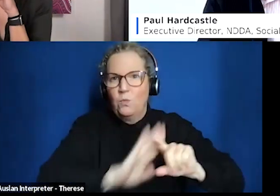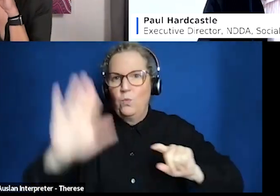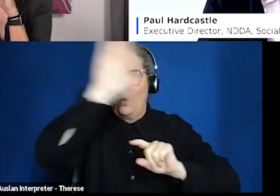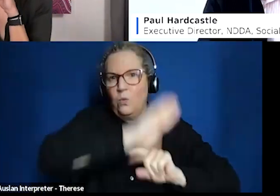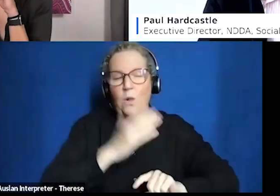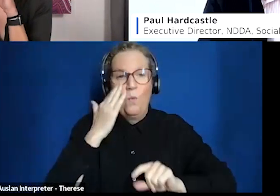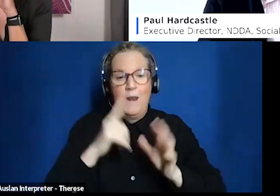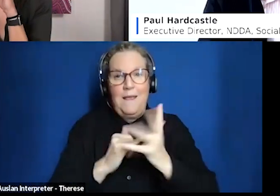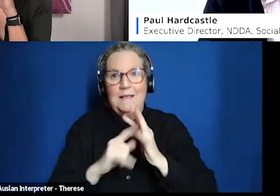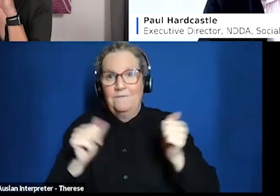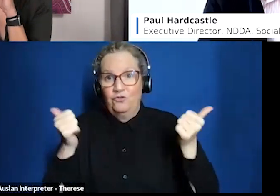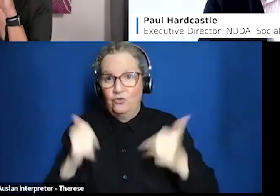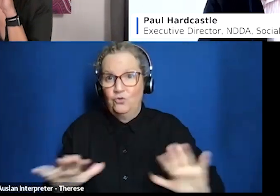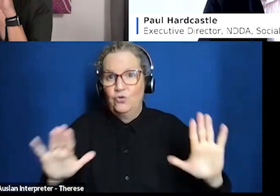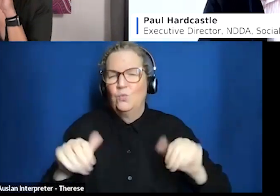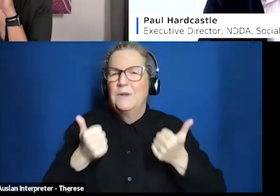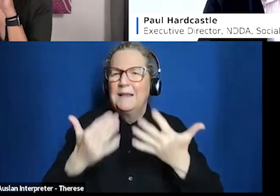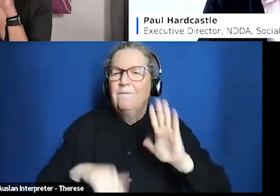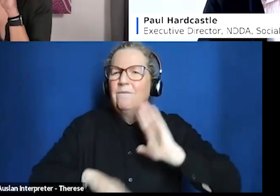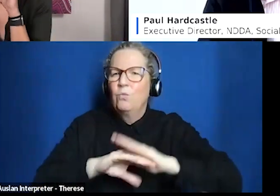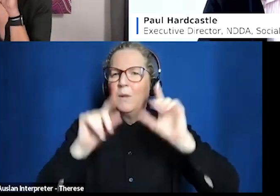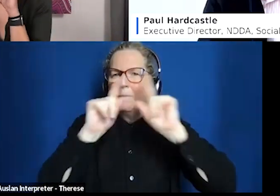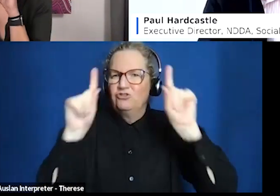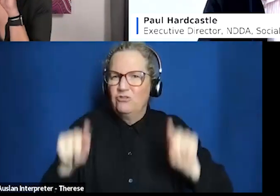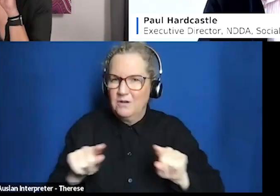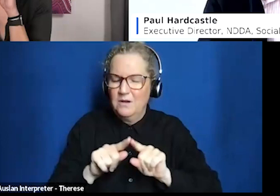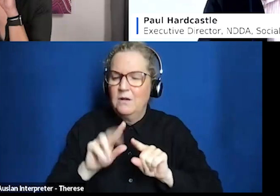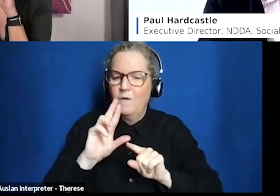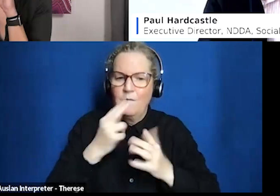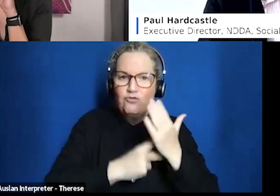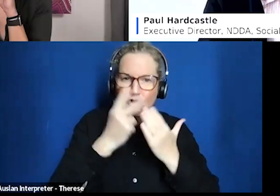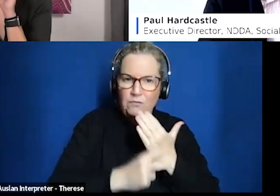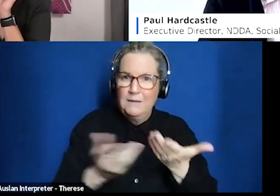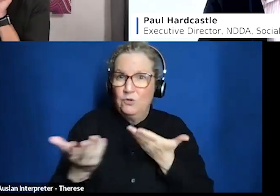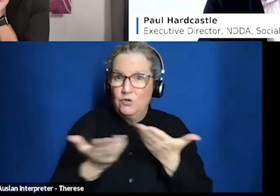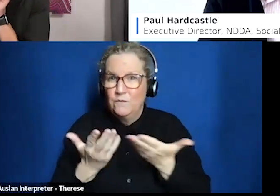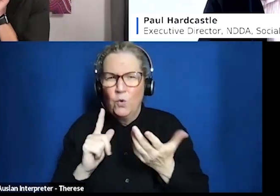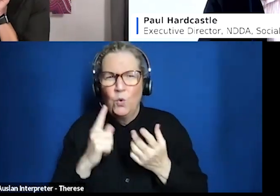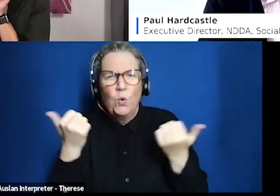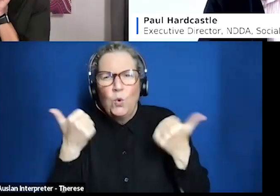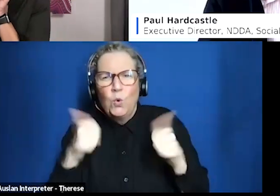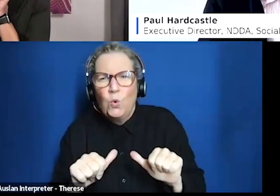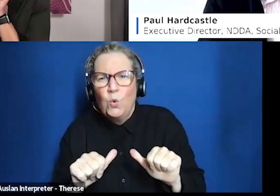it will be used to provide a more complete picture of the programs and services used by people with disability.